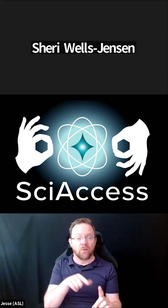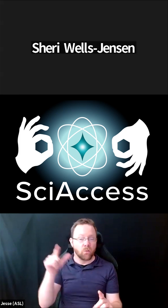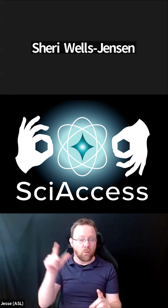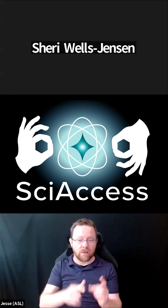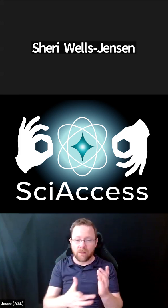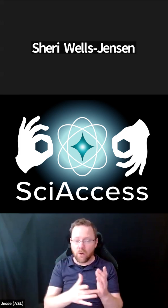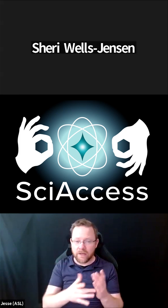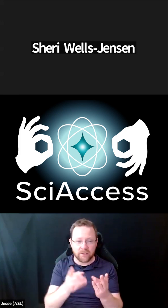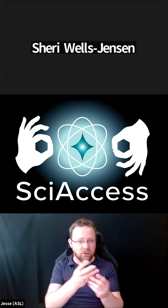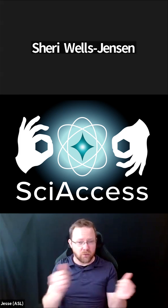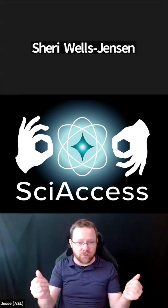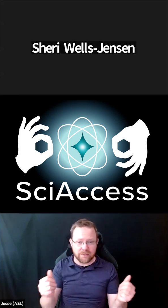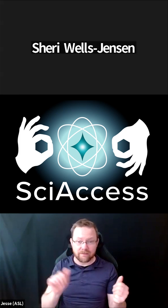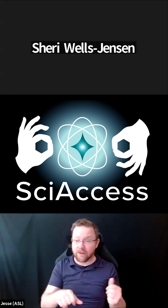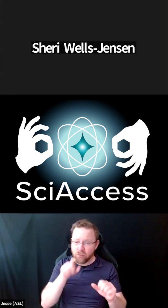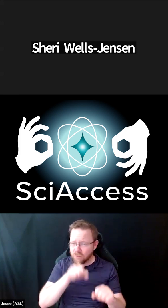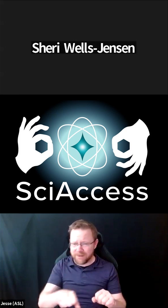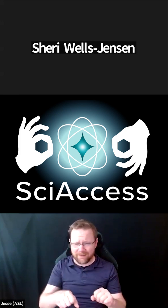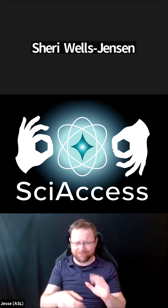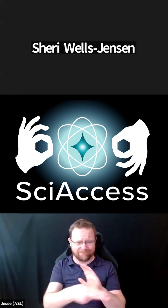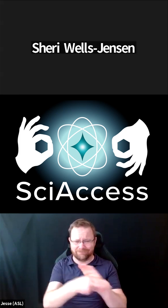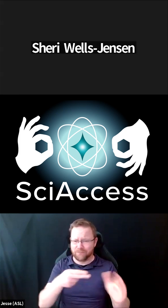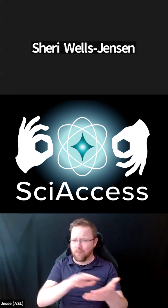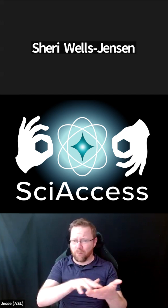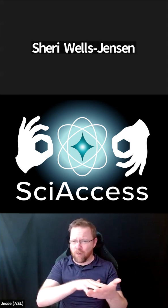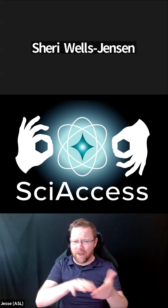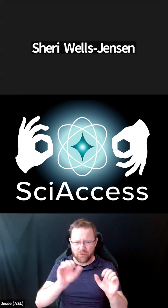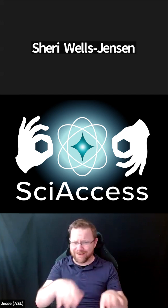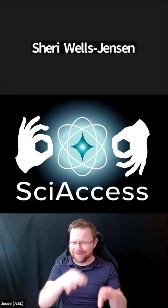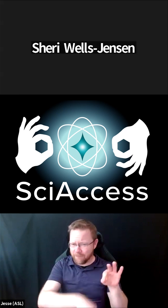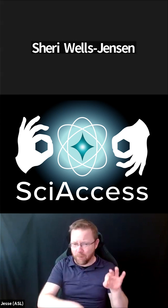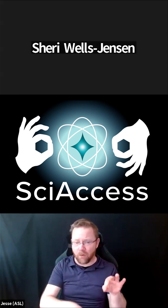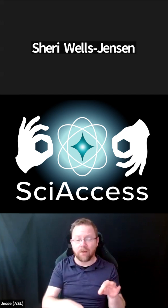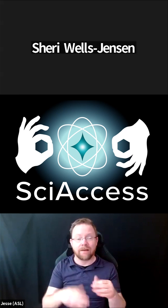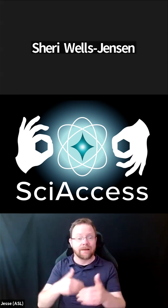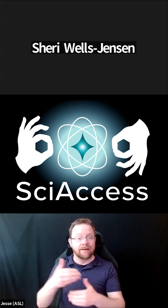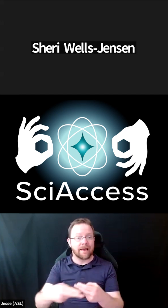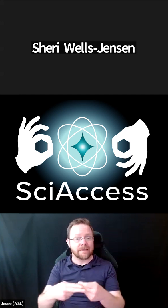It's important that we communicate and make sure everyone knows what everyone needs.